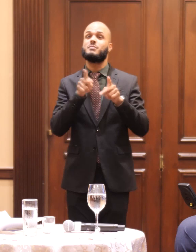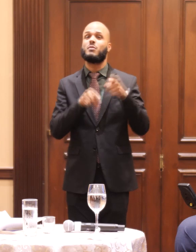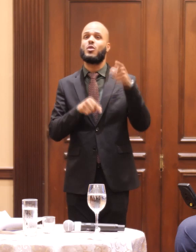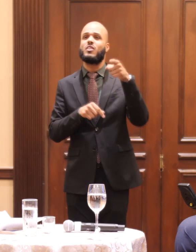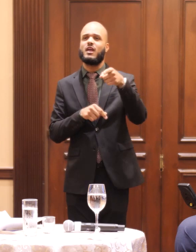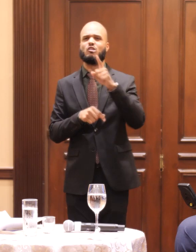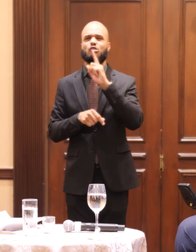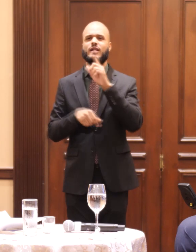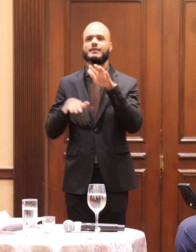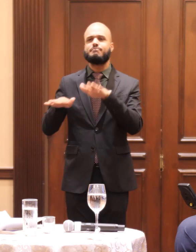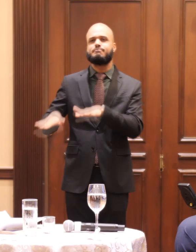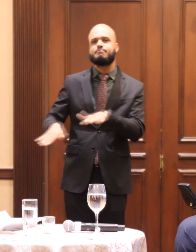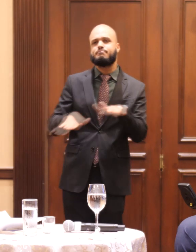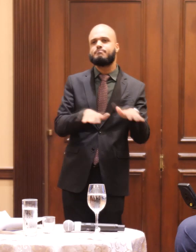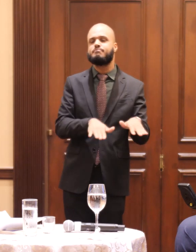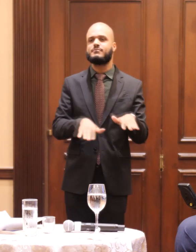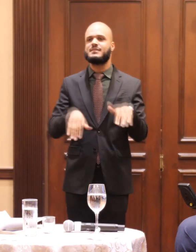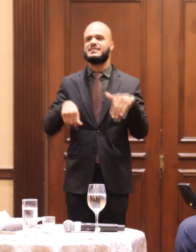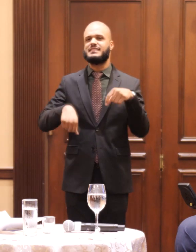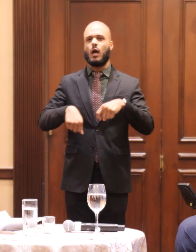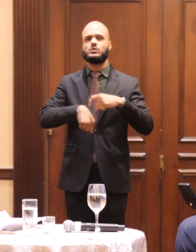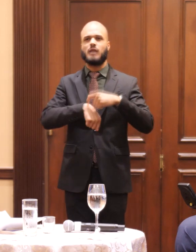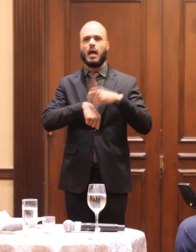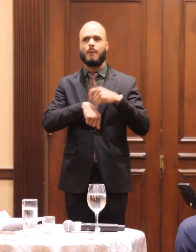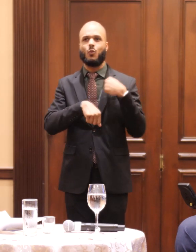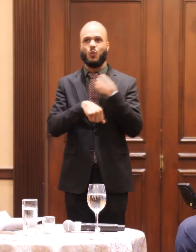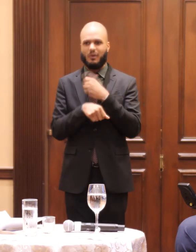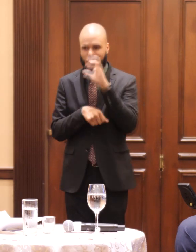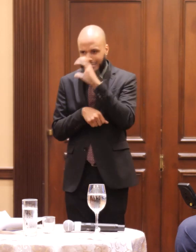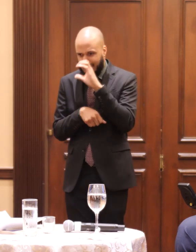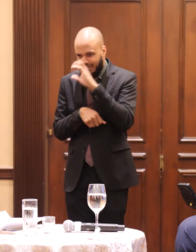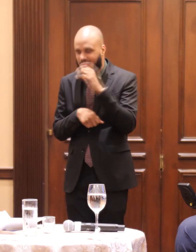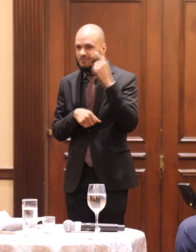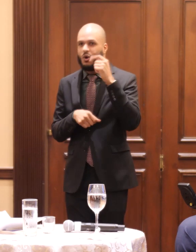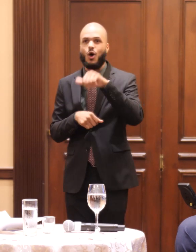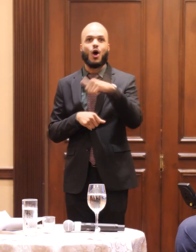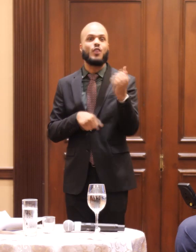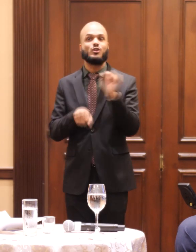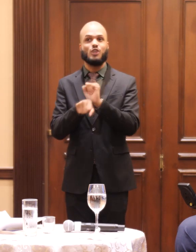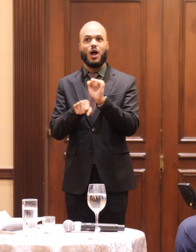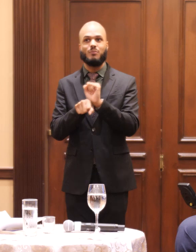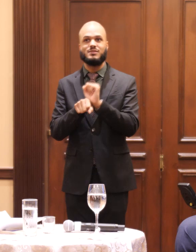of a down time for the commission. We were looking for other jobs and a piece of paper came across my